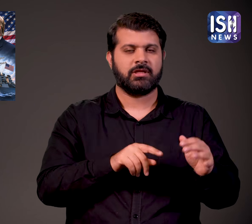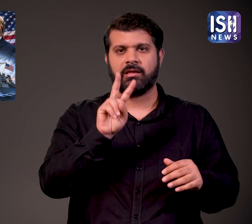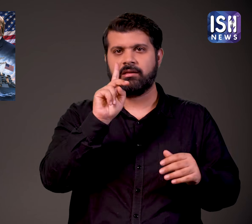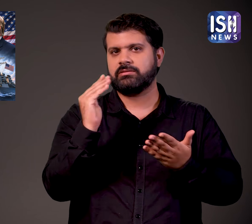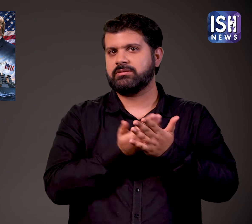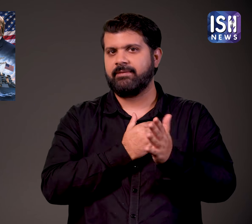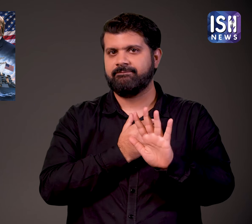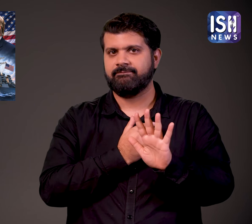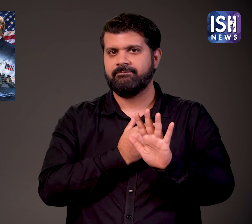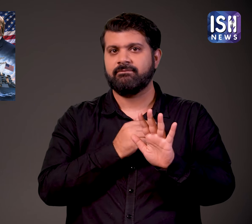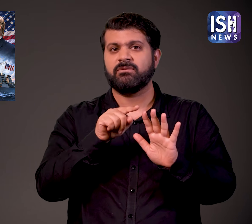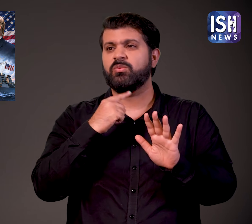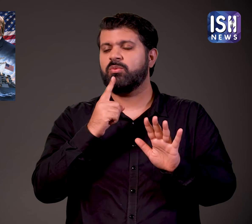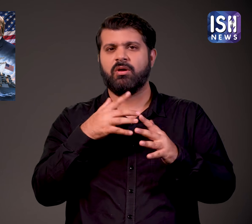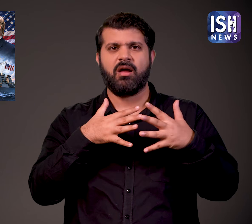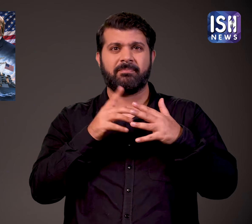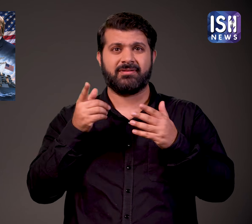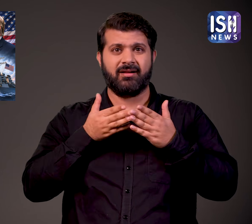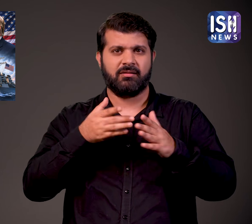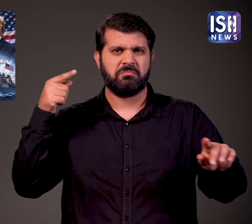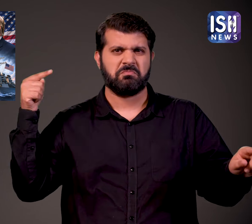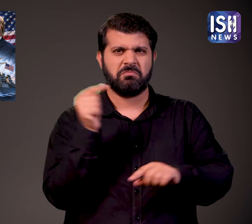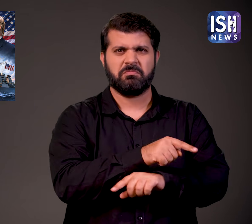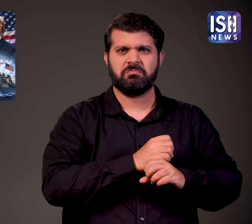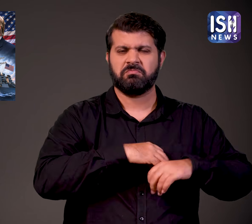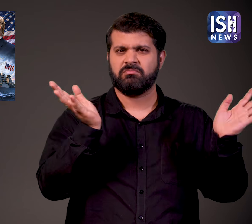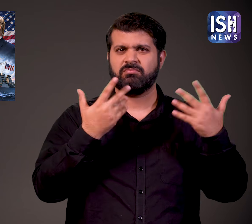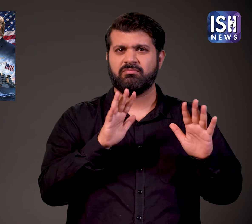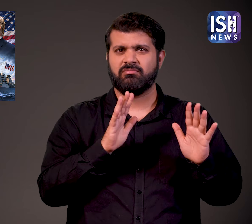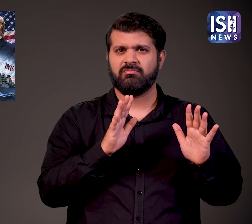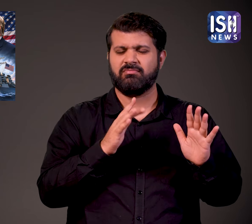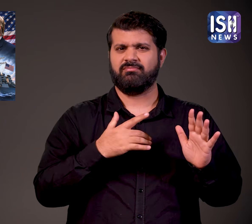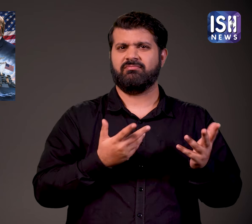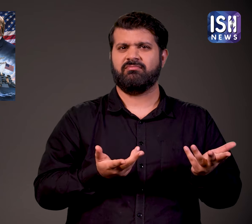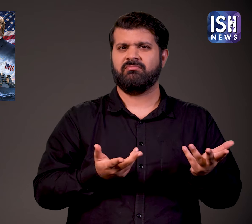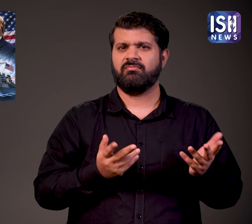was attacked by U.S. naval forces. The remaining 21 Indian crew members were rescued safely.